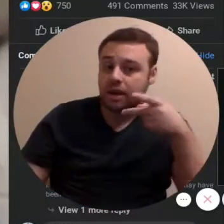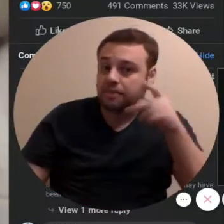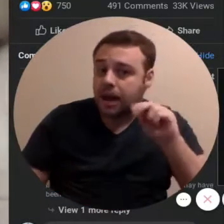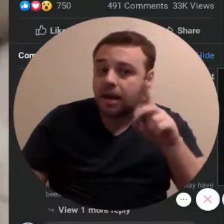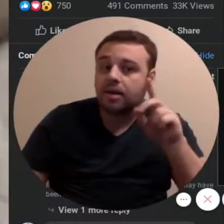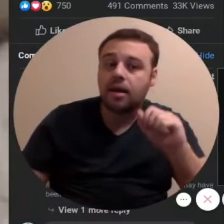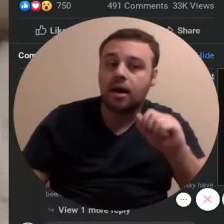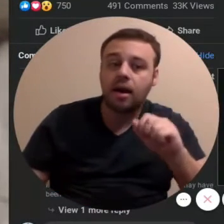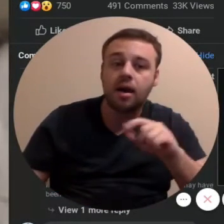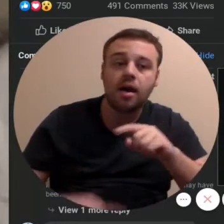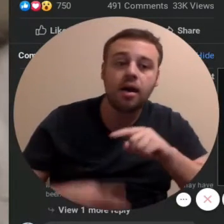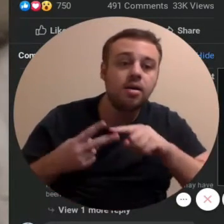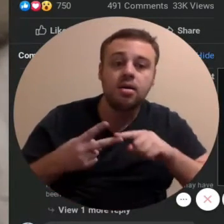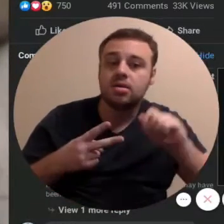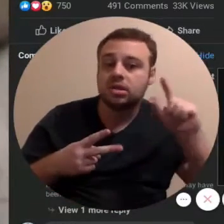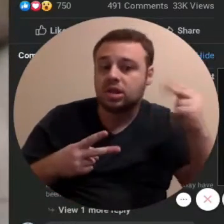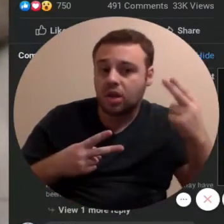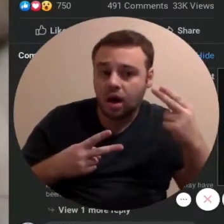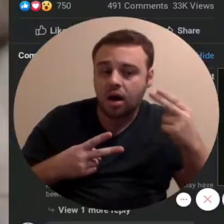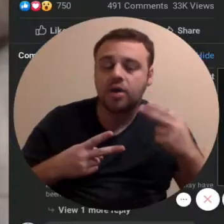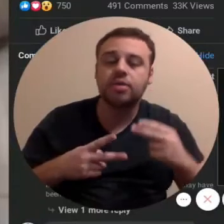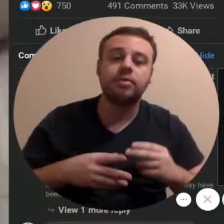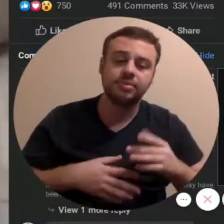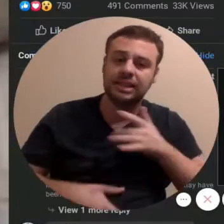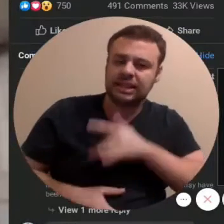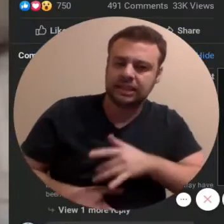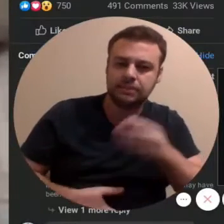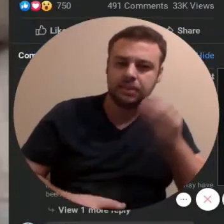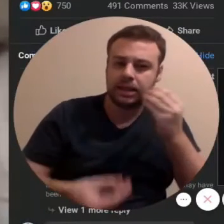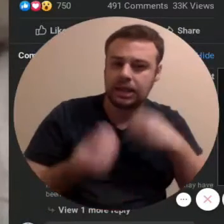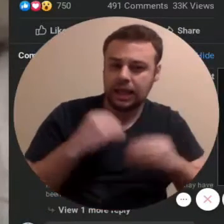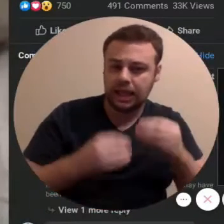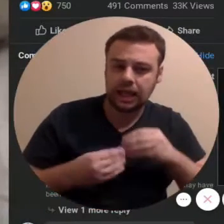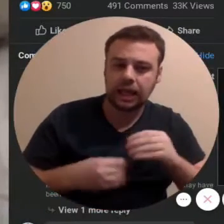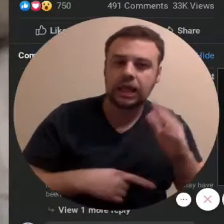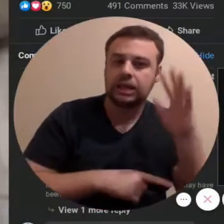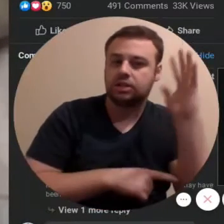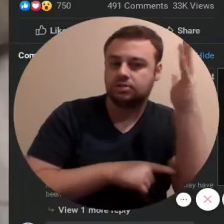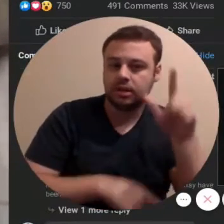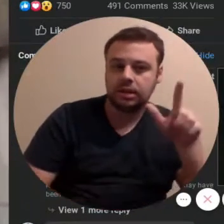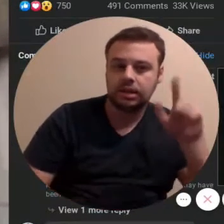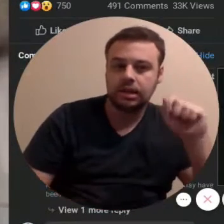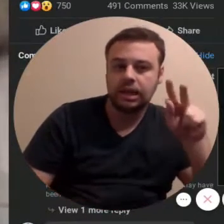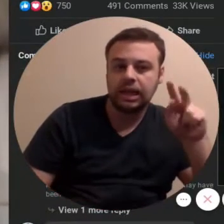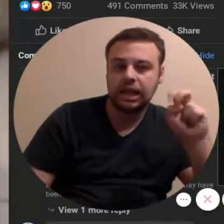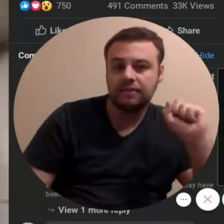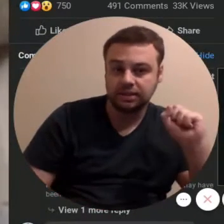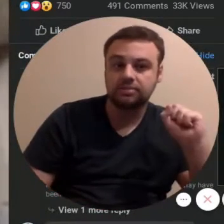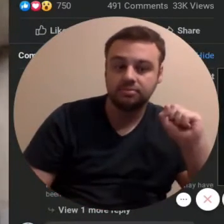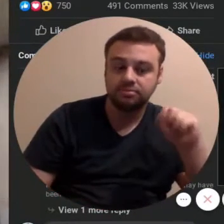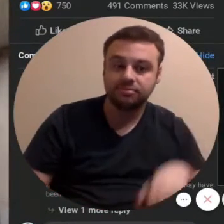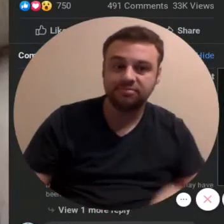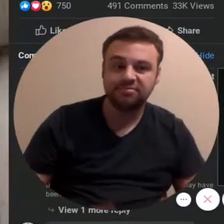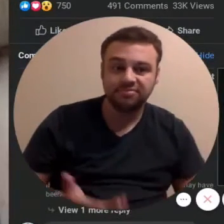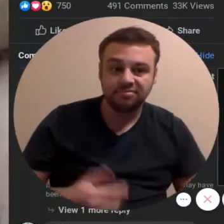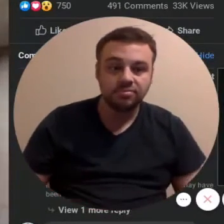and so they sleep a huge portion of the day. Erica: How about that? He's totally showing off-